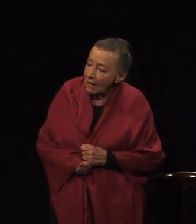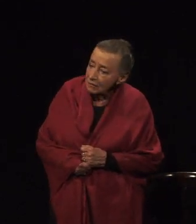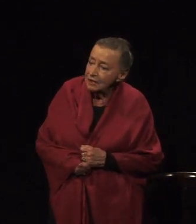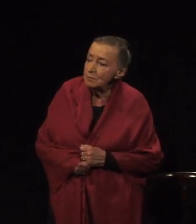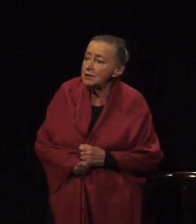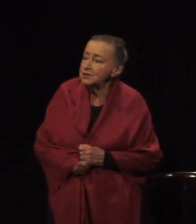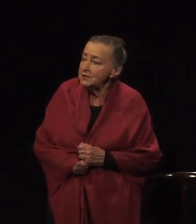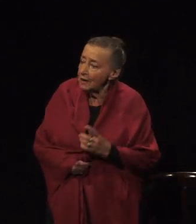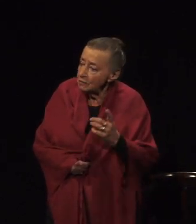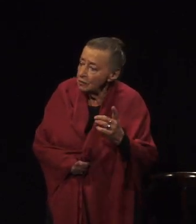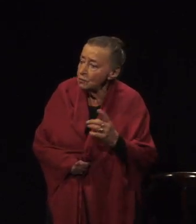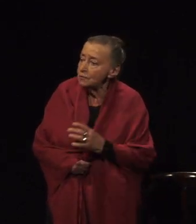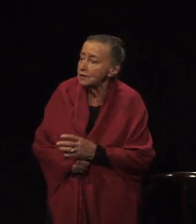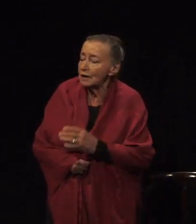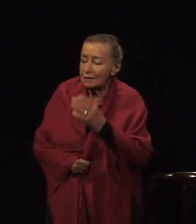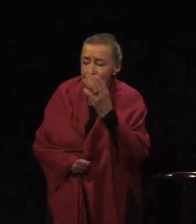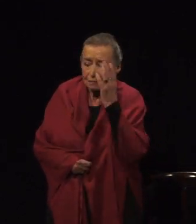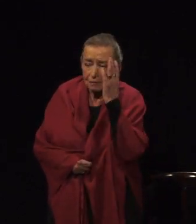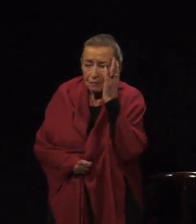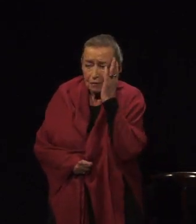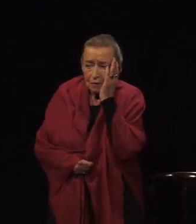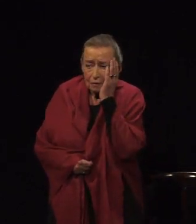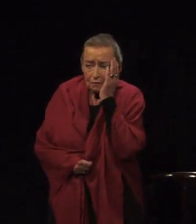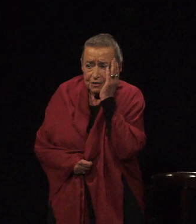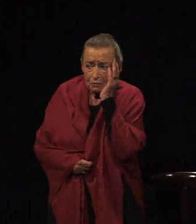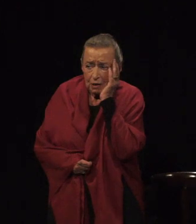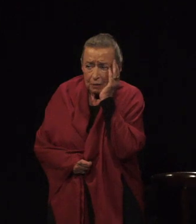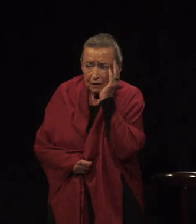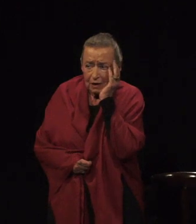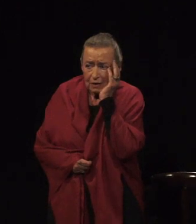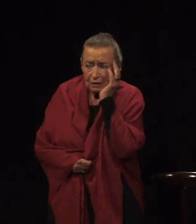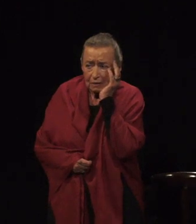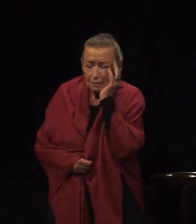The other day he'd seen them by the fence.